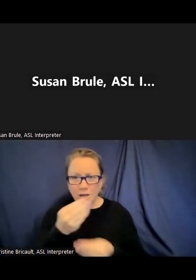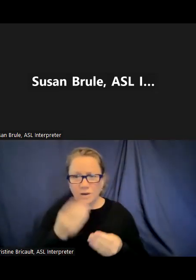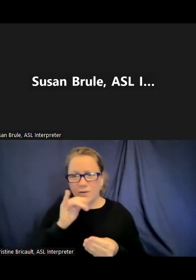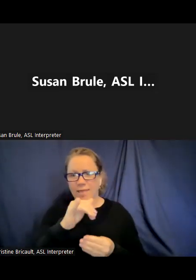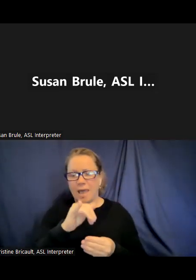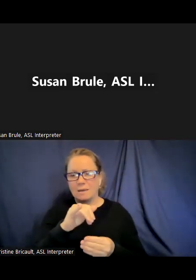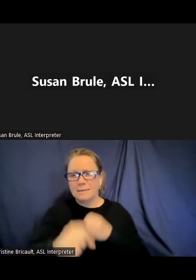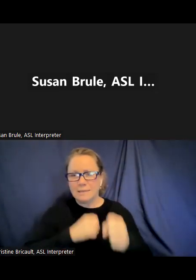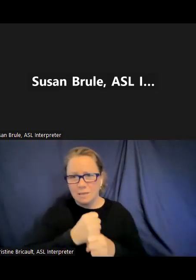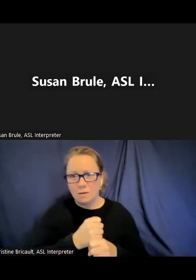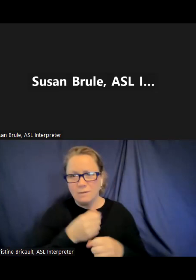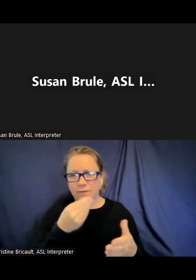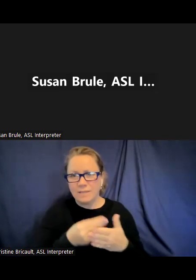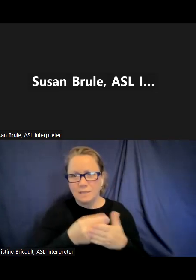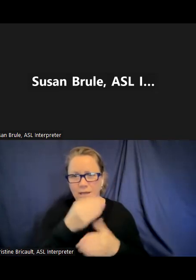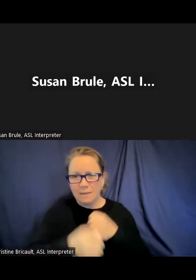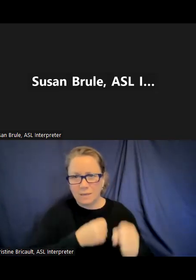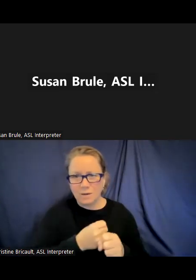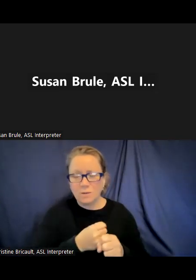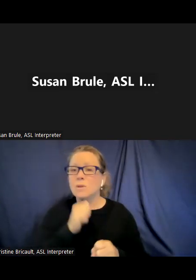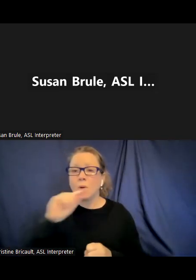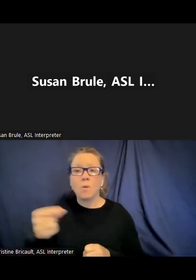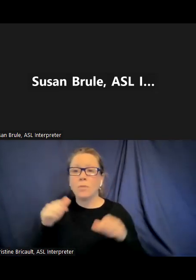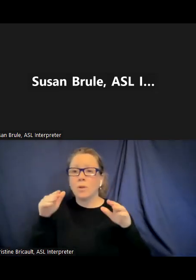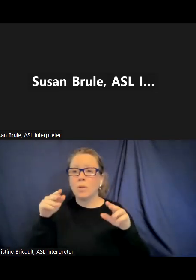So they're not just looking at the budget for the library,